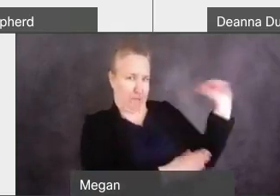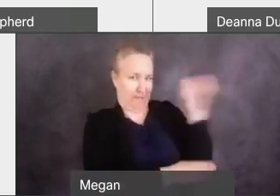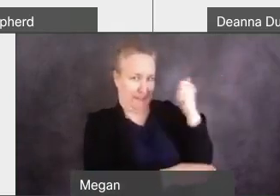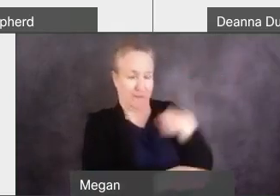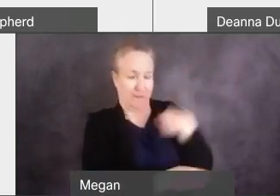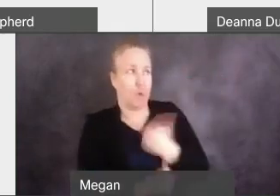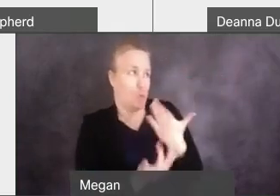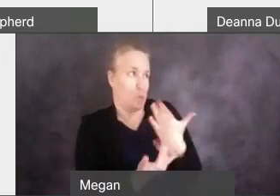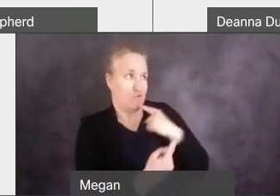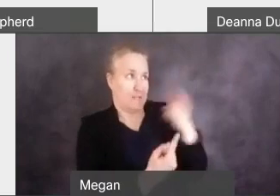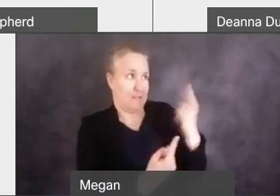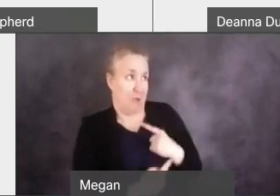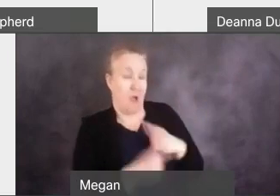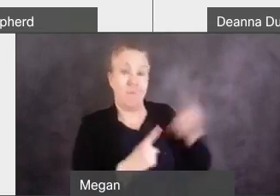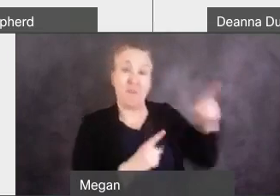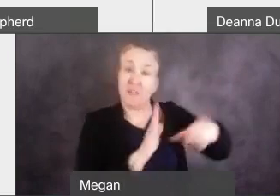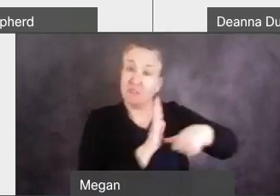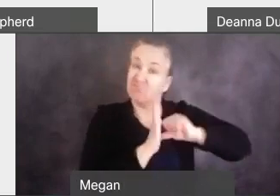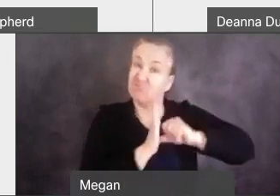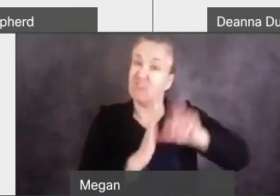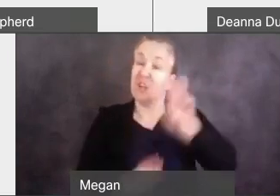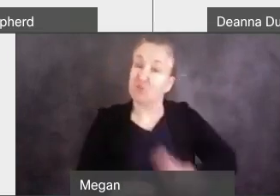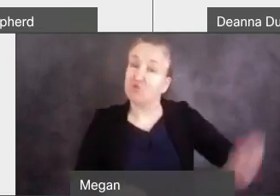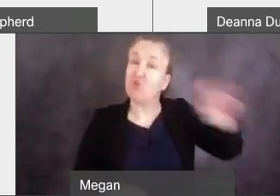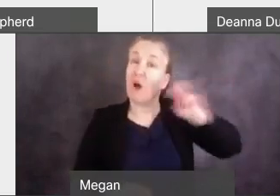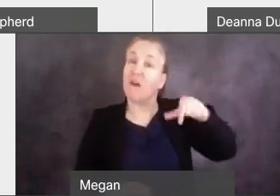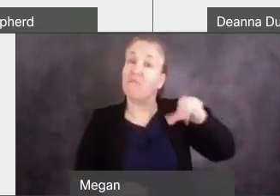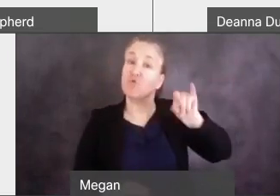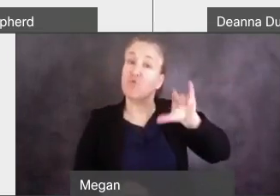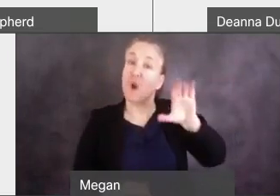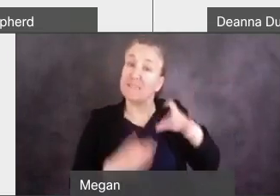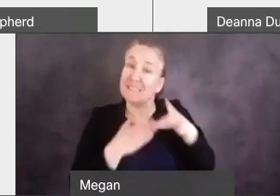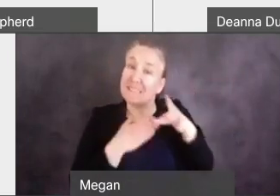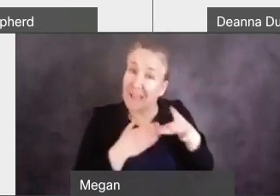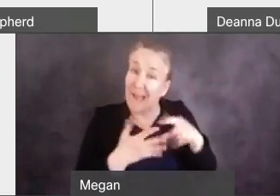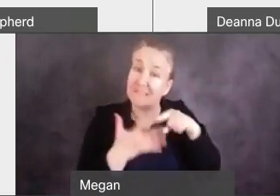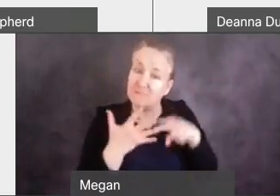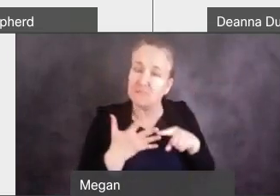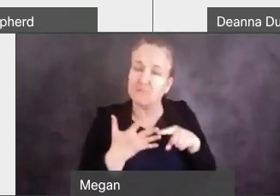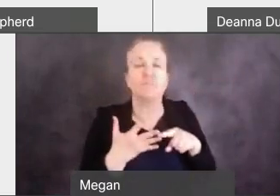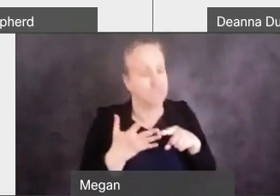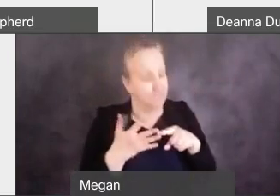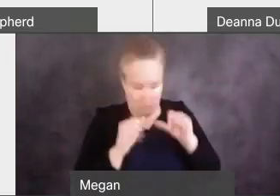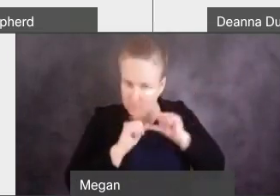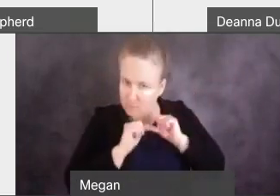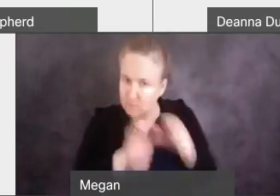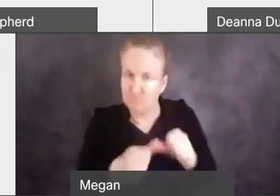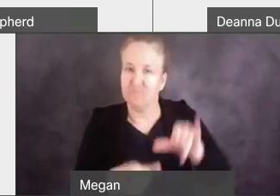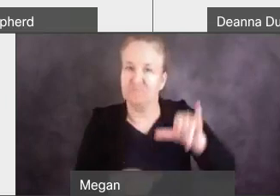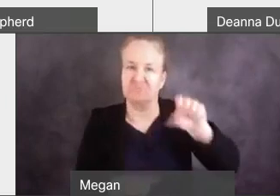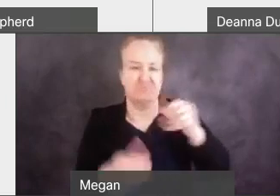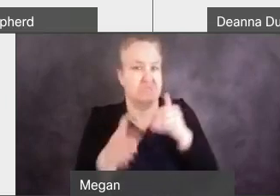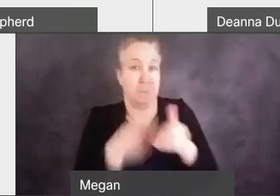that the current travel quarantine guidance still holds, regardless of your vaccination status.